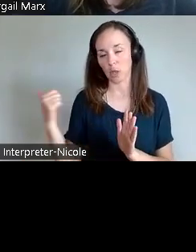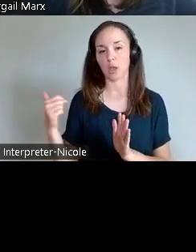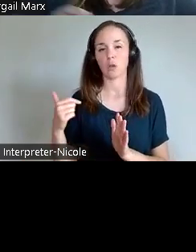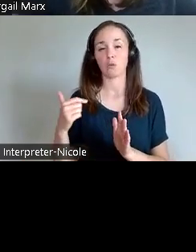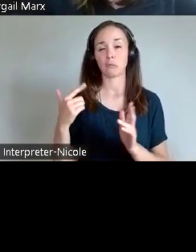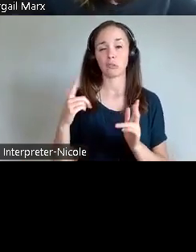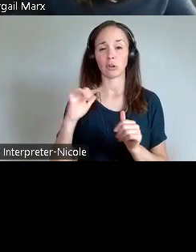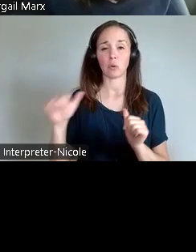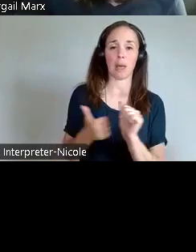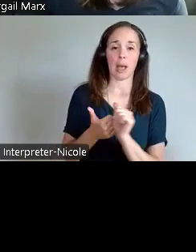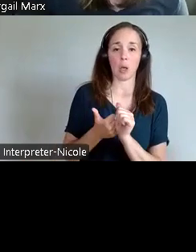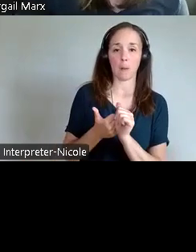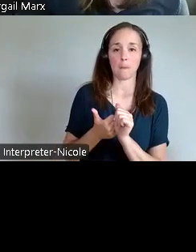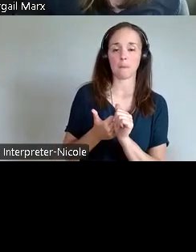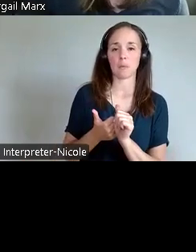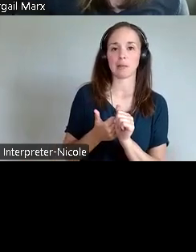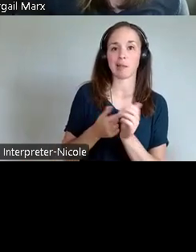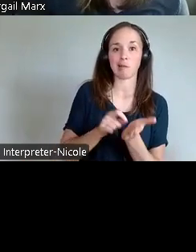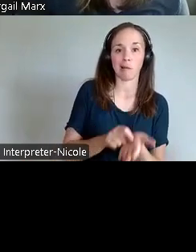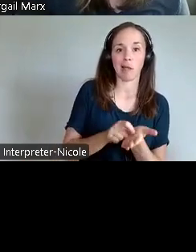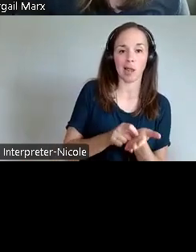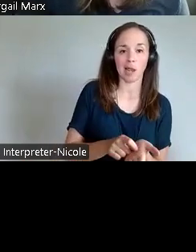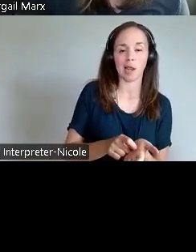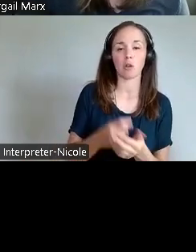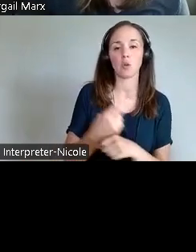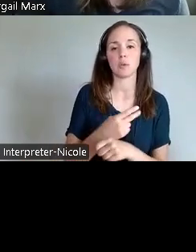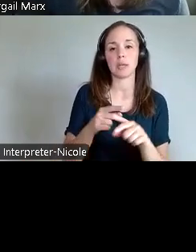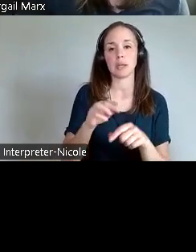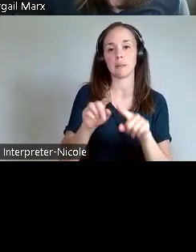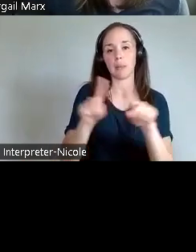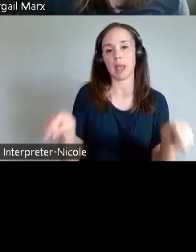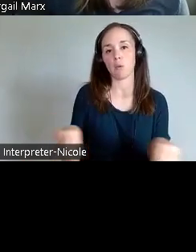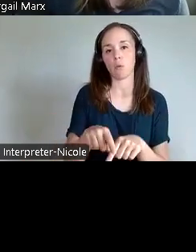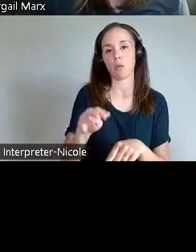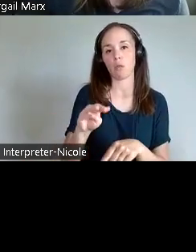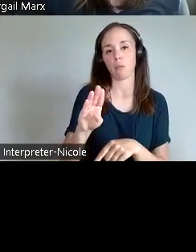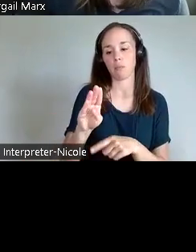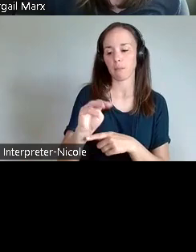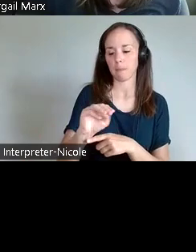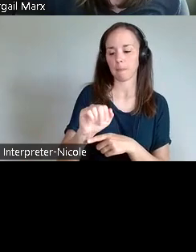their speech, like writing and manual boards, or alternative mouse options for accessing